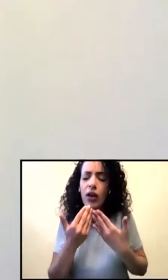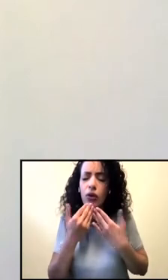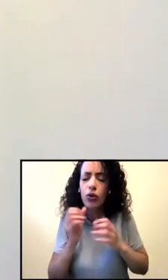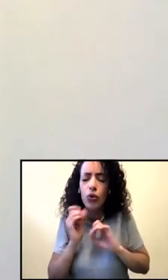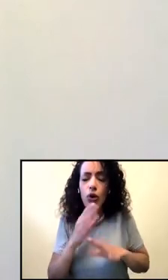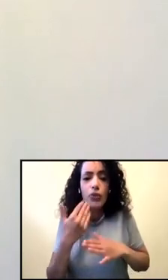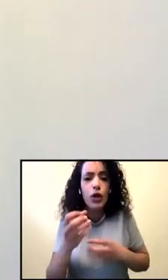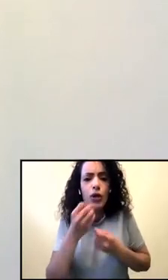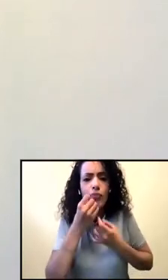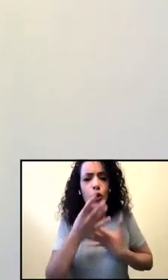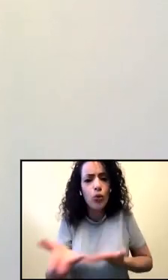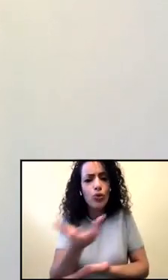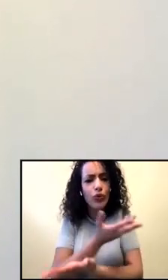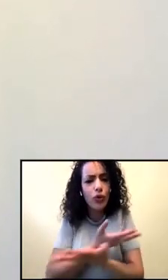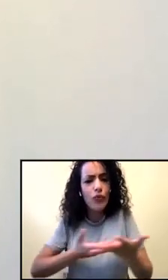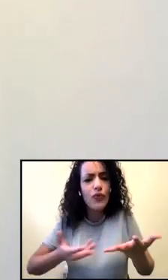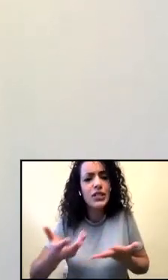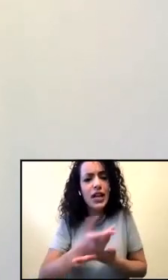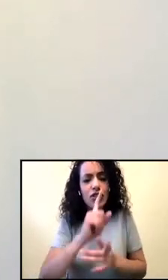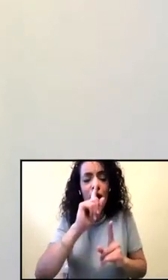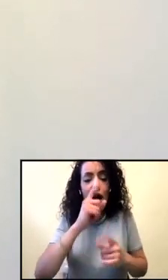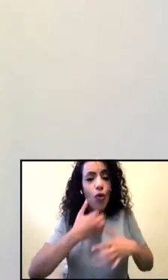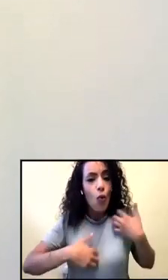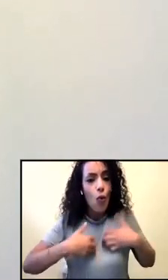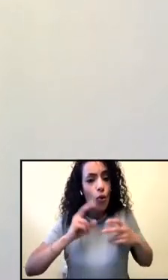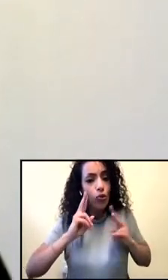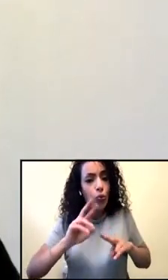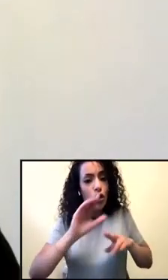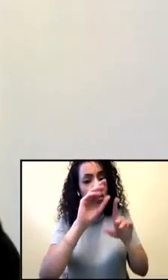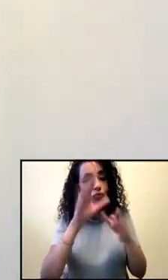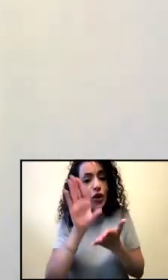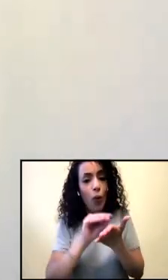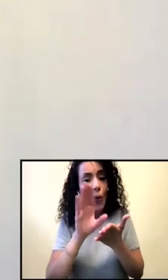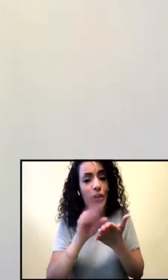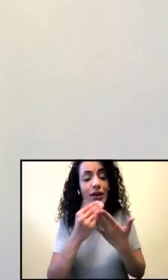conversation. I can't wait to watch it back. And thank you for all the work that you do, so